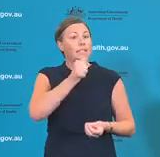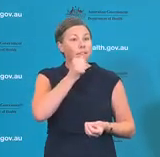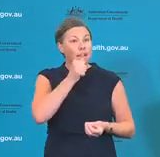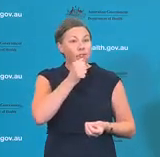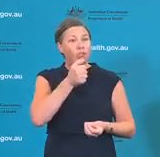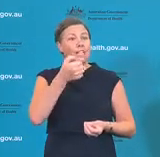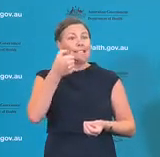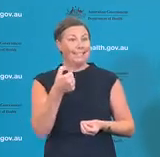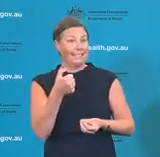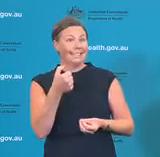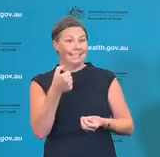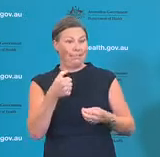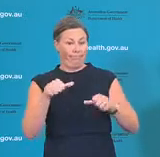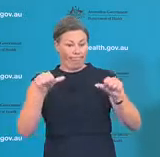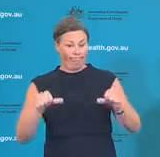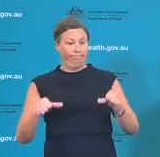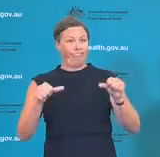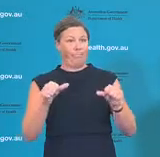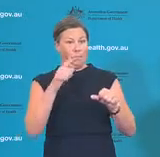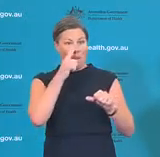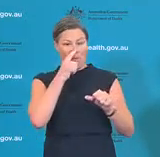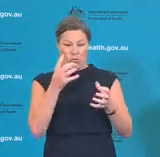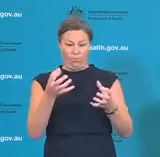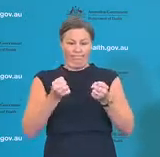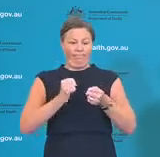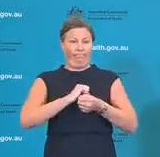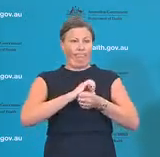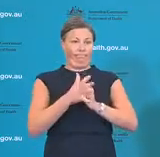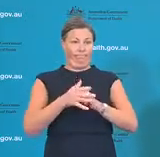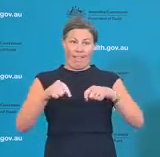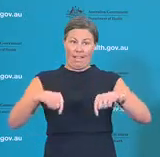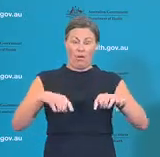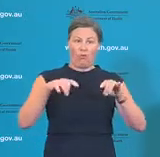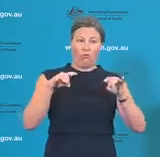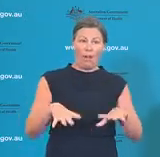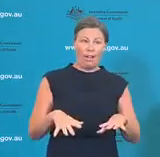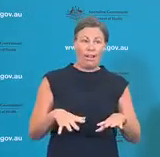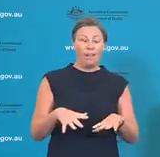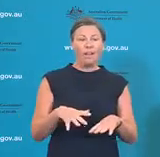confirmed cases in Australia and sadly with that, 70 deaths and I